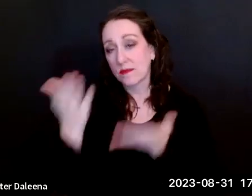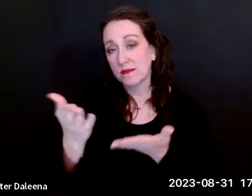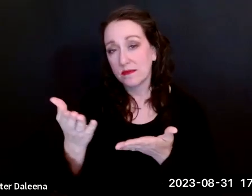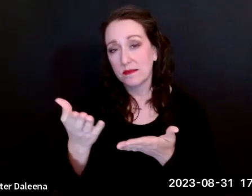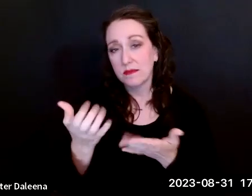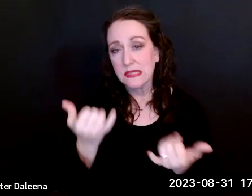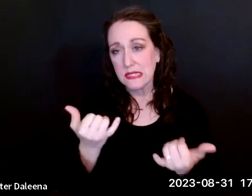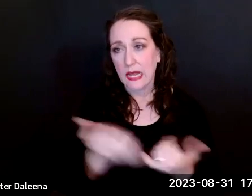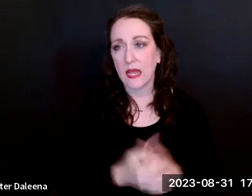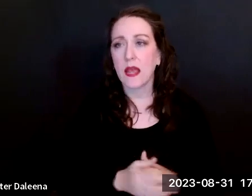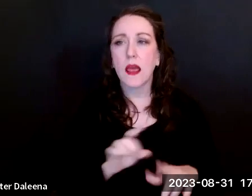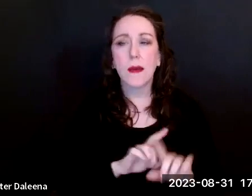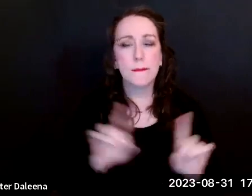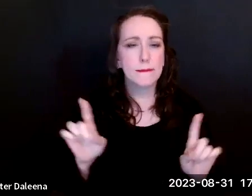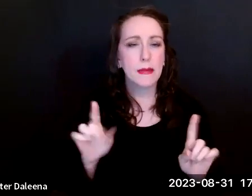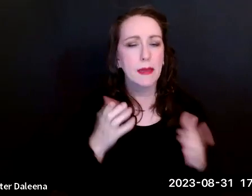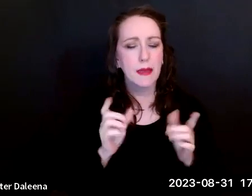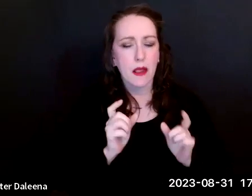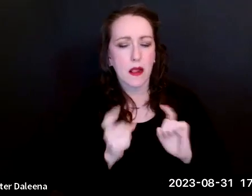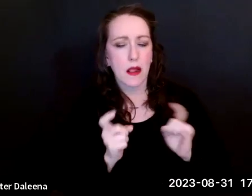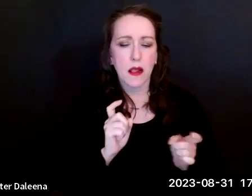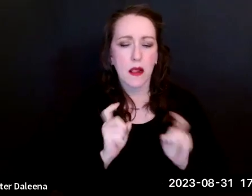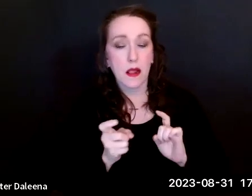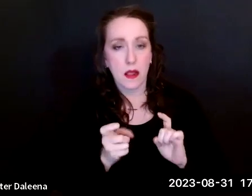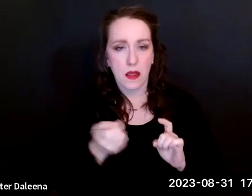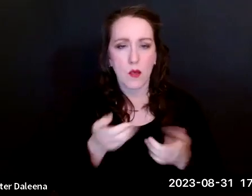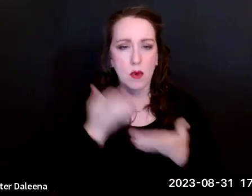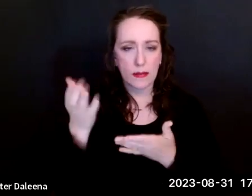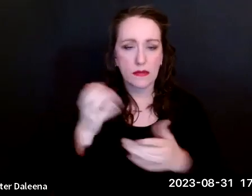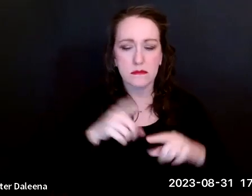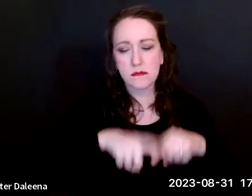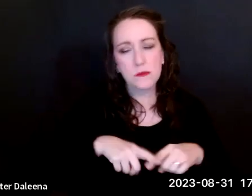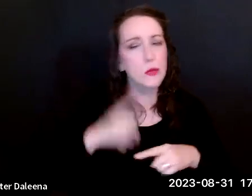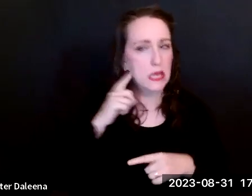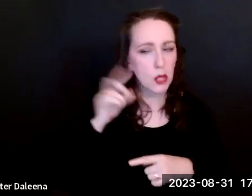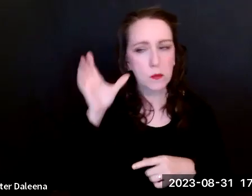today but we may modify the recommendations based on what we hear today and in our survey